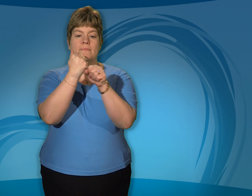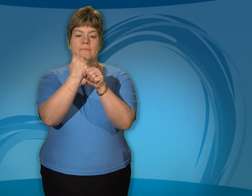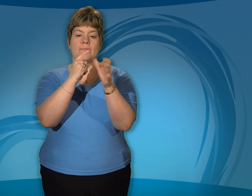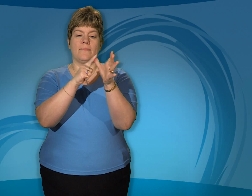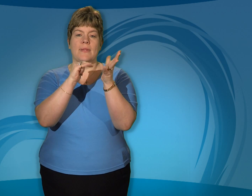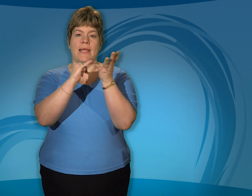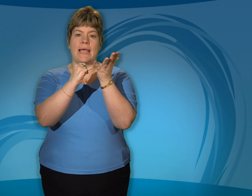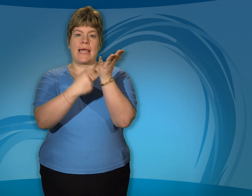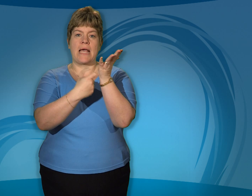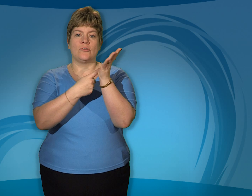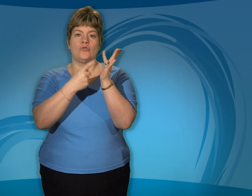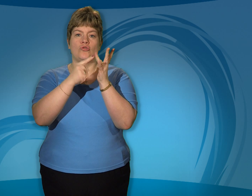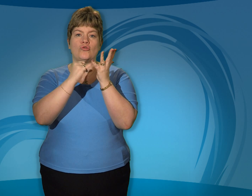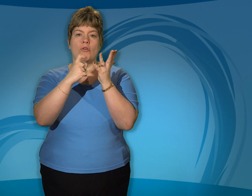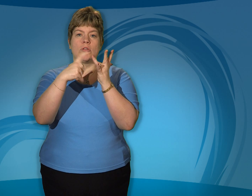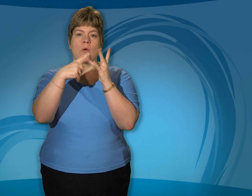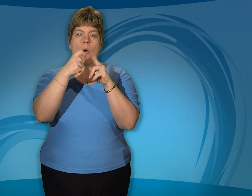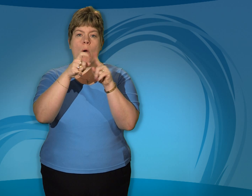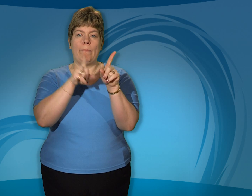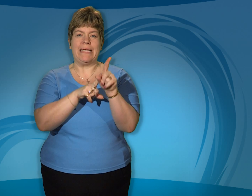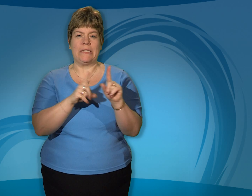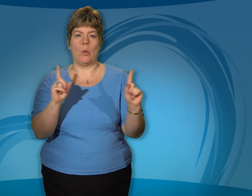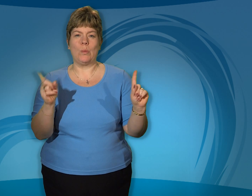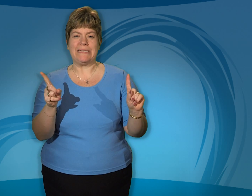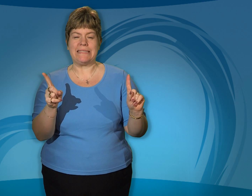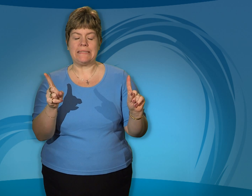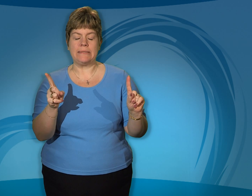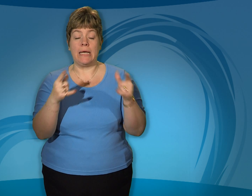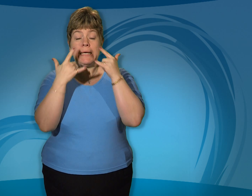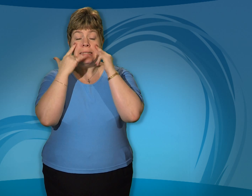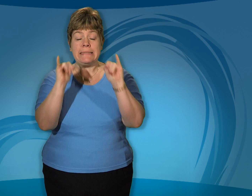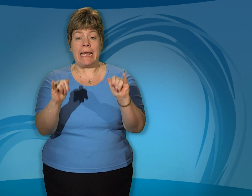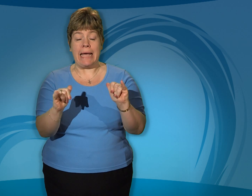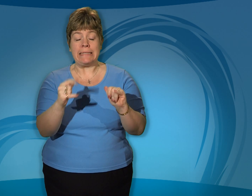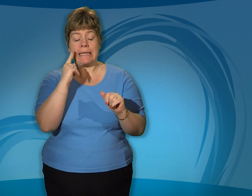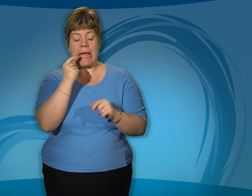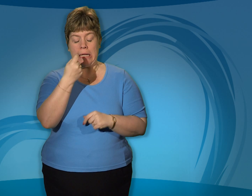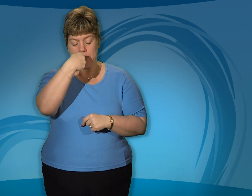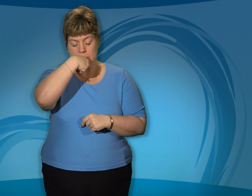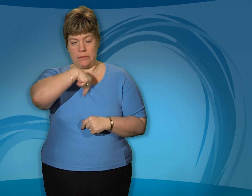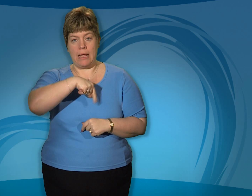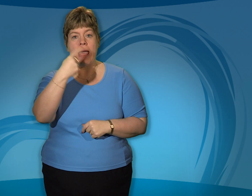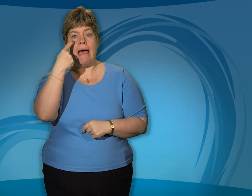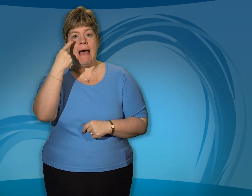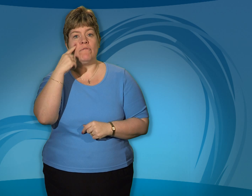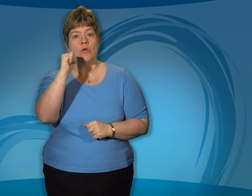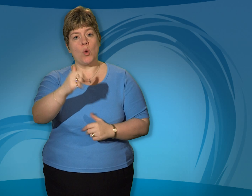A gastroscopy is a test that allows us to look directly at the lining of your gullet,